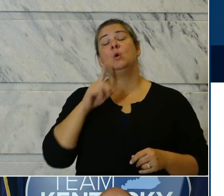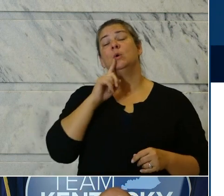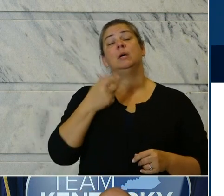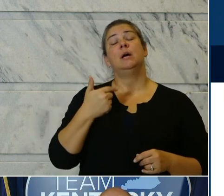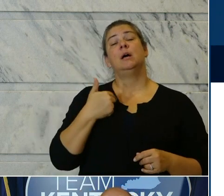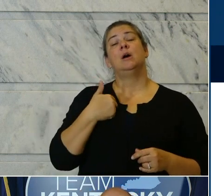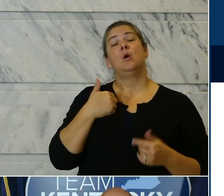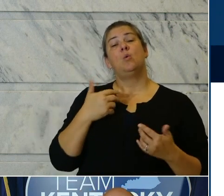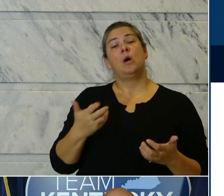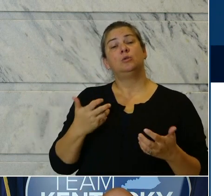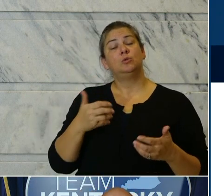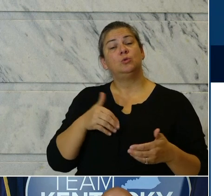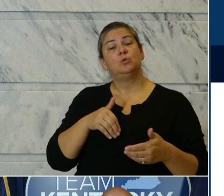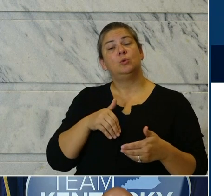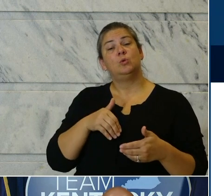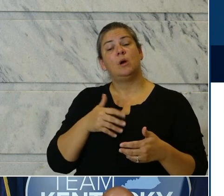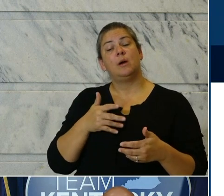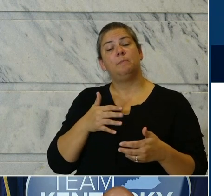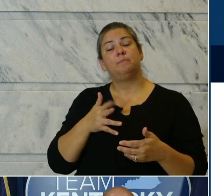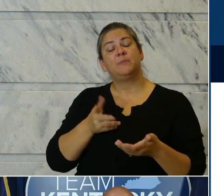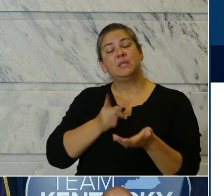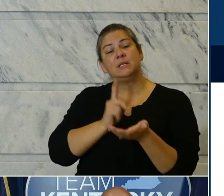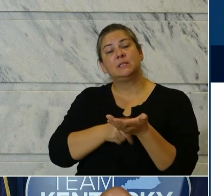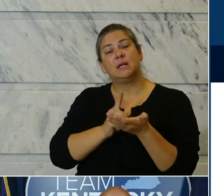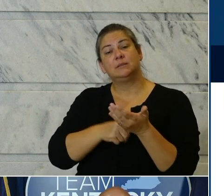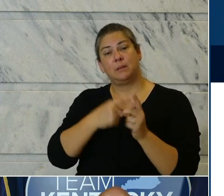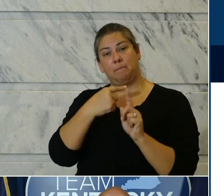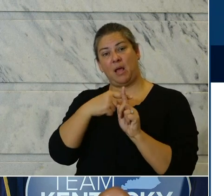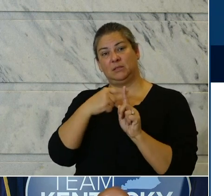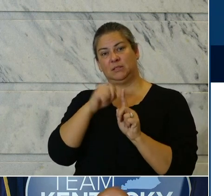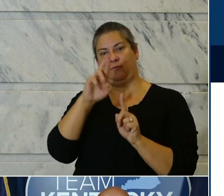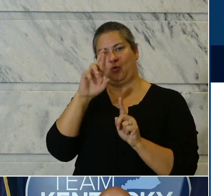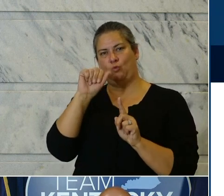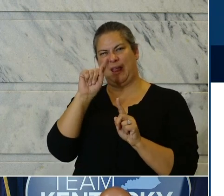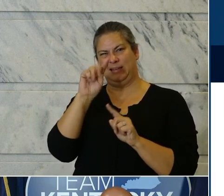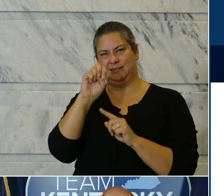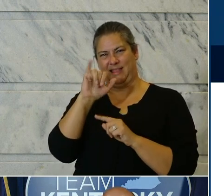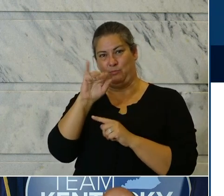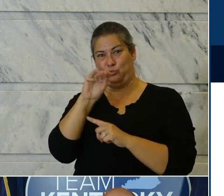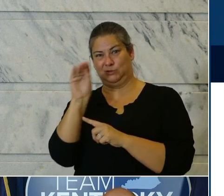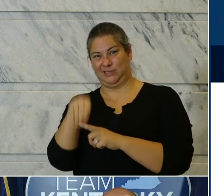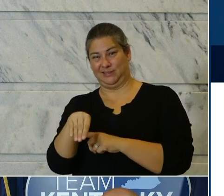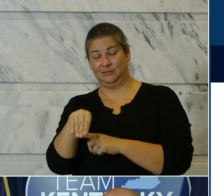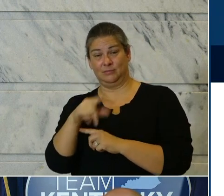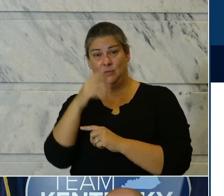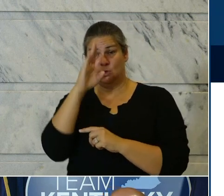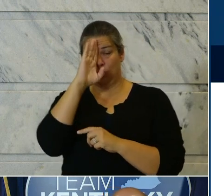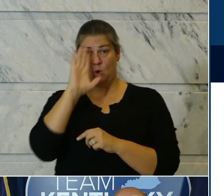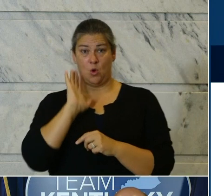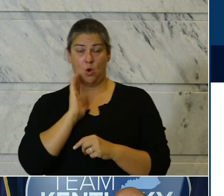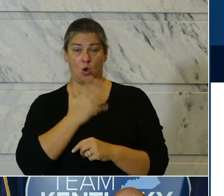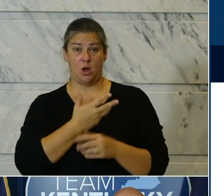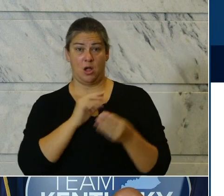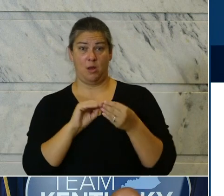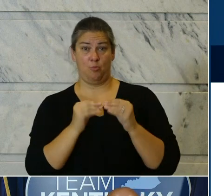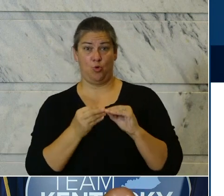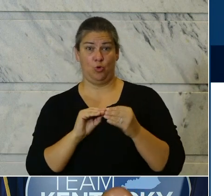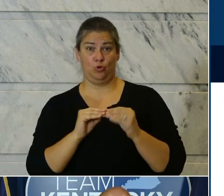GONNA USE THIS GENERAL TOPIC.